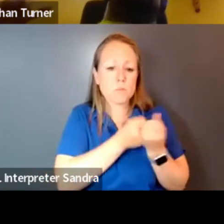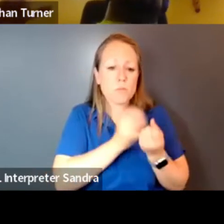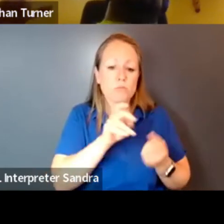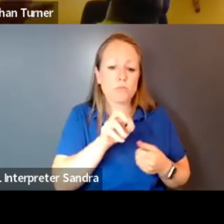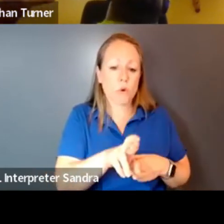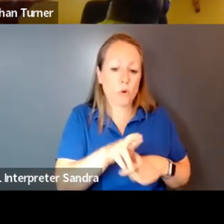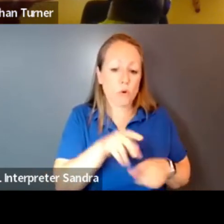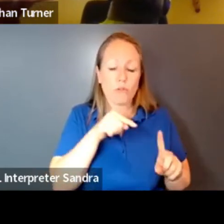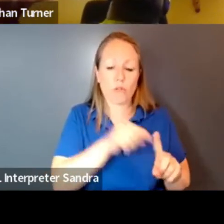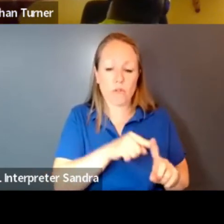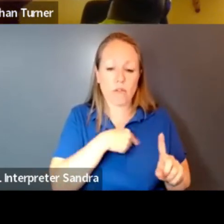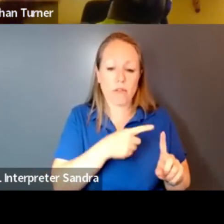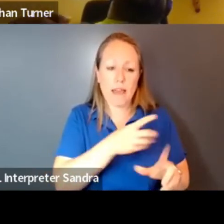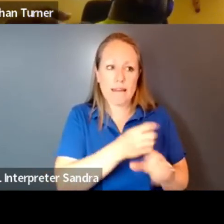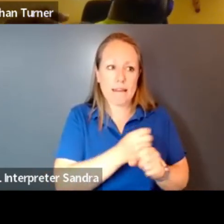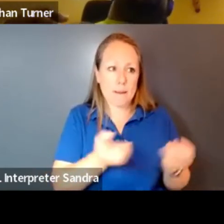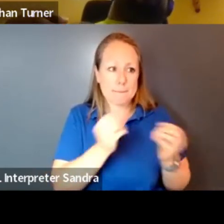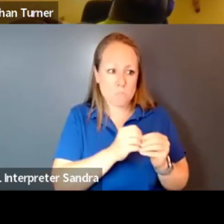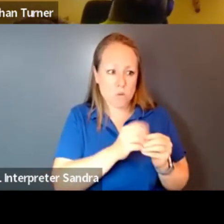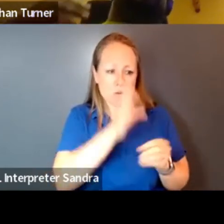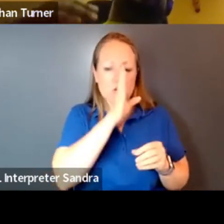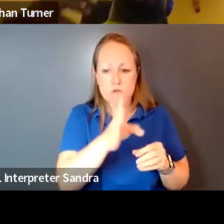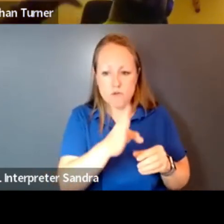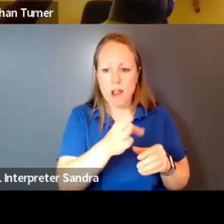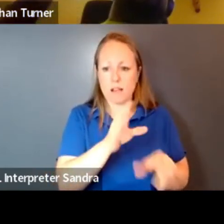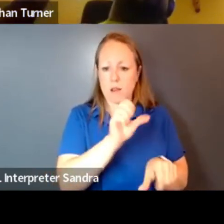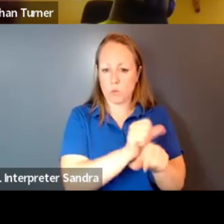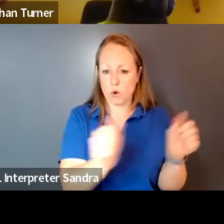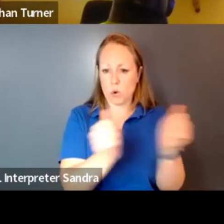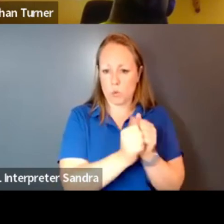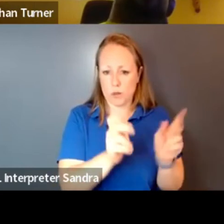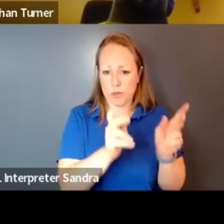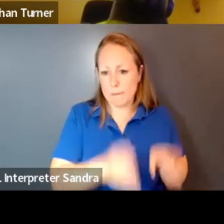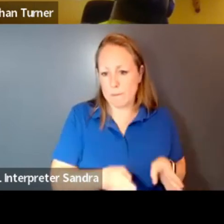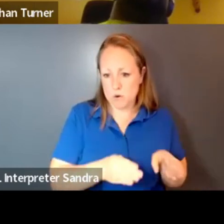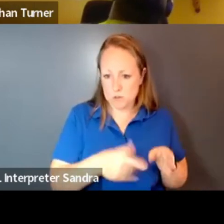you know, more directly work with a person and maintain a longer relationship, they're